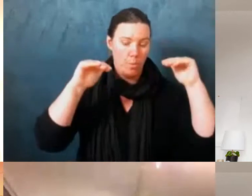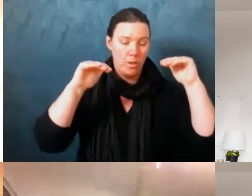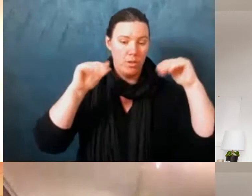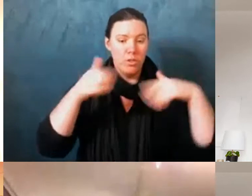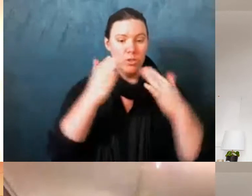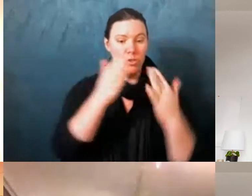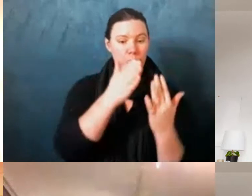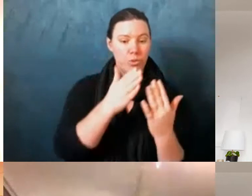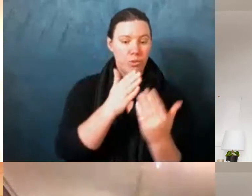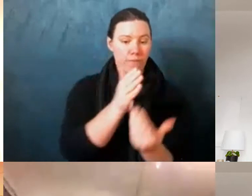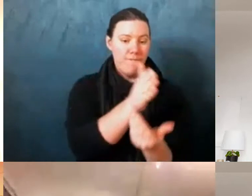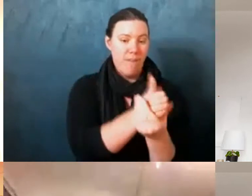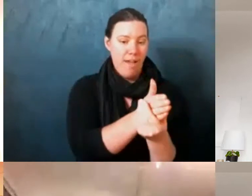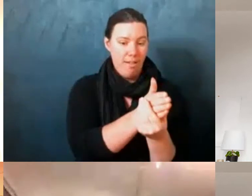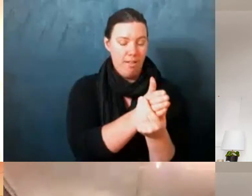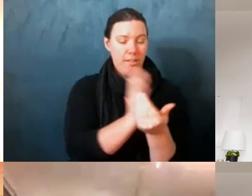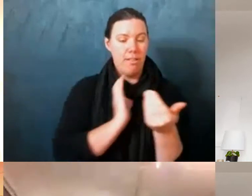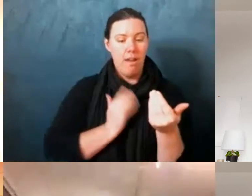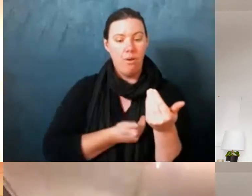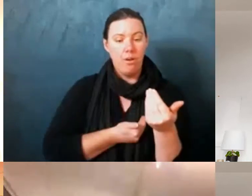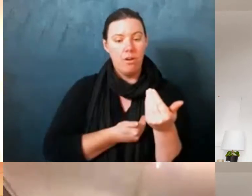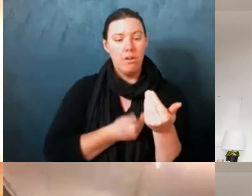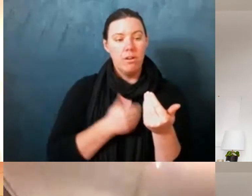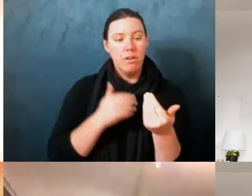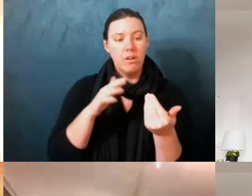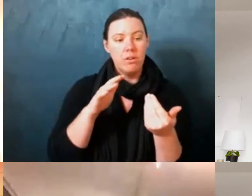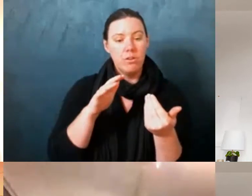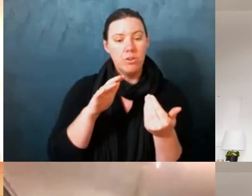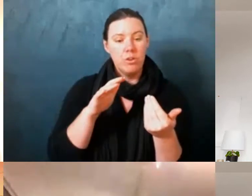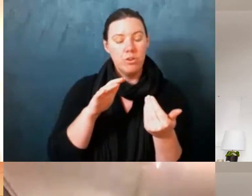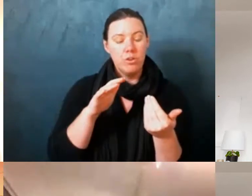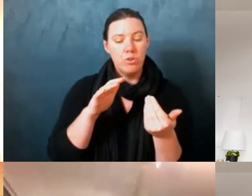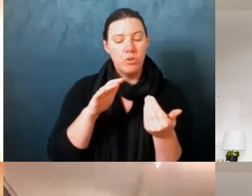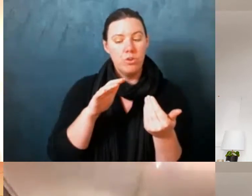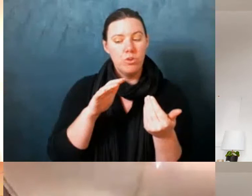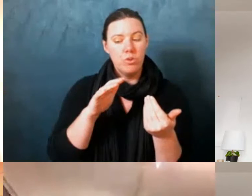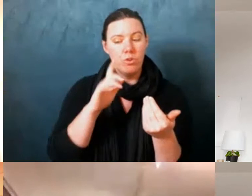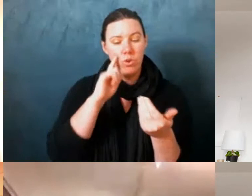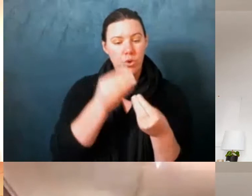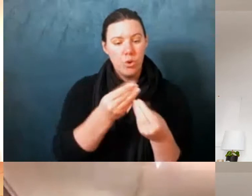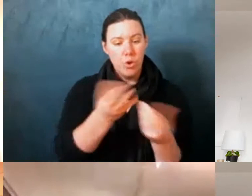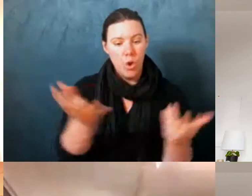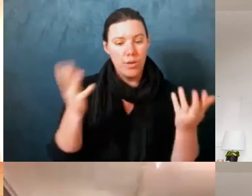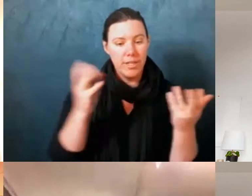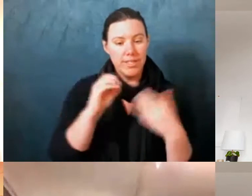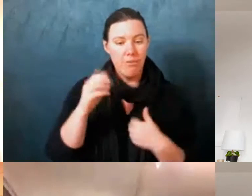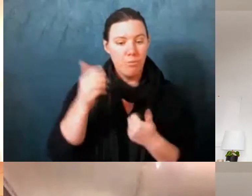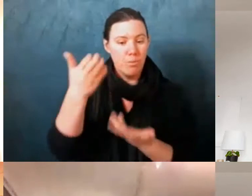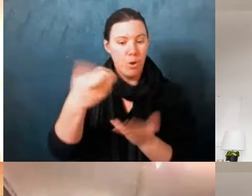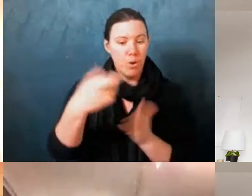which will include the proposed rule language in July, and then have the public hearing